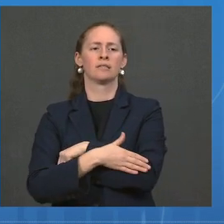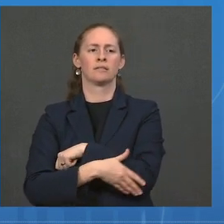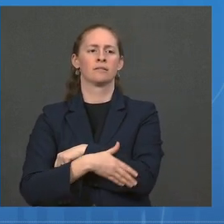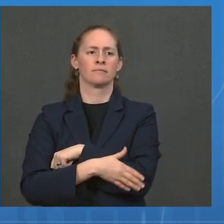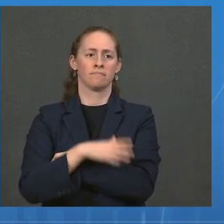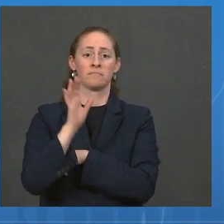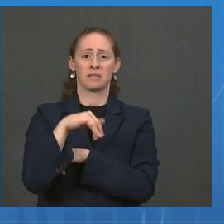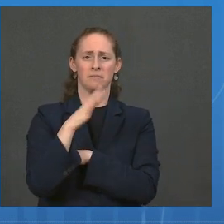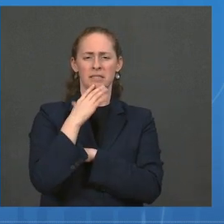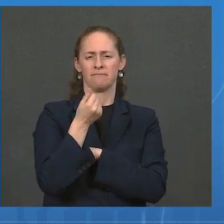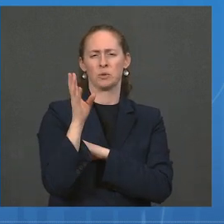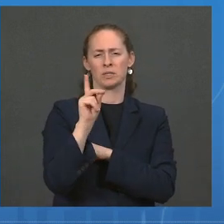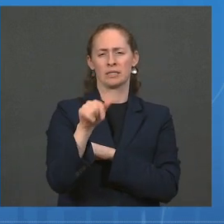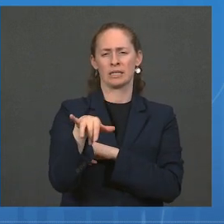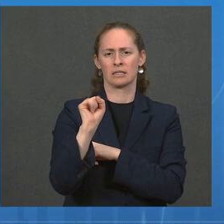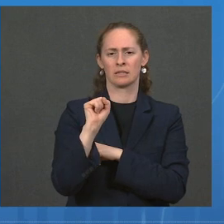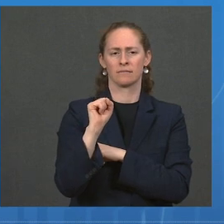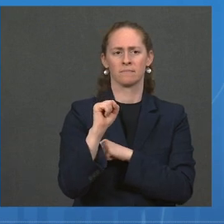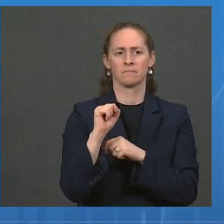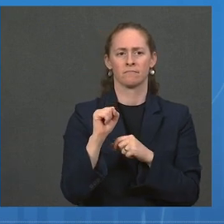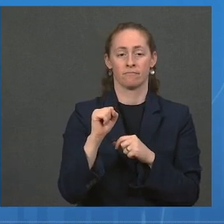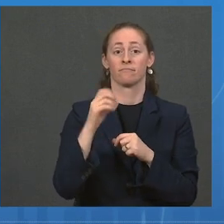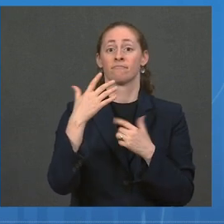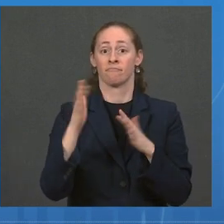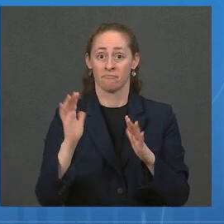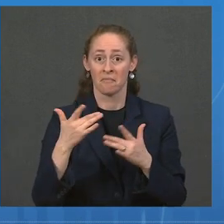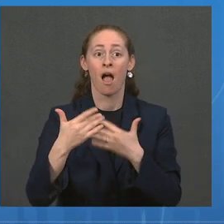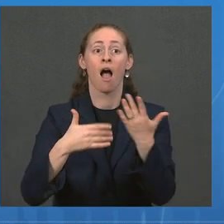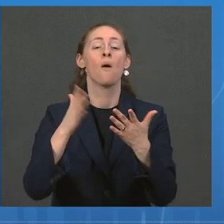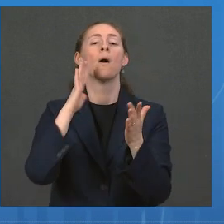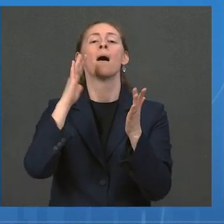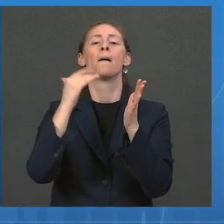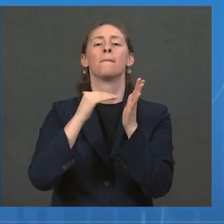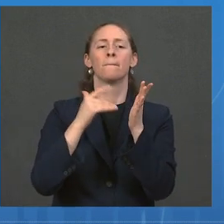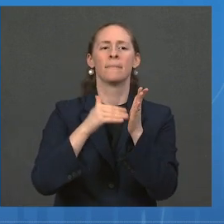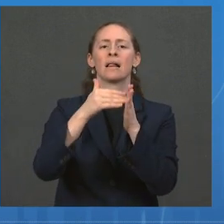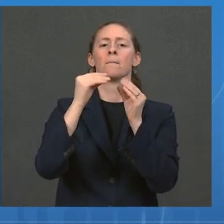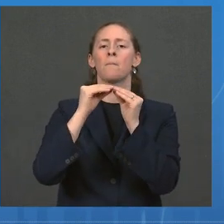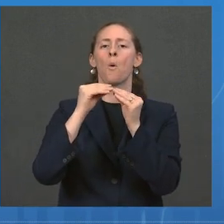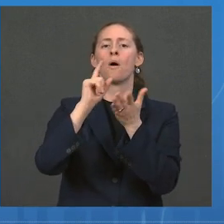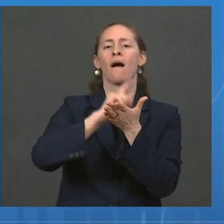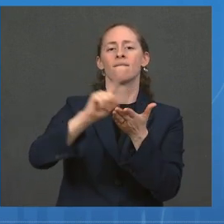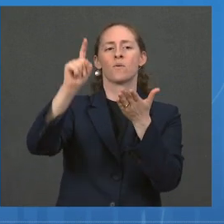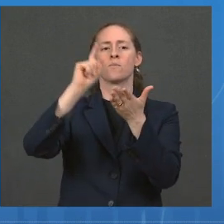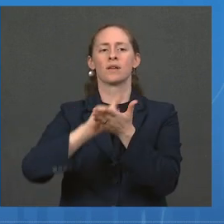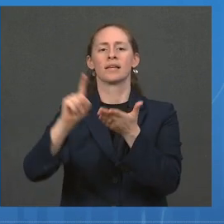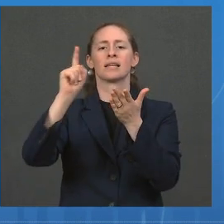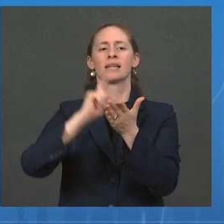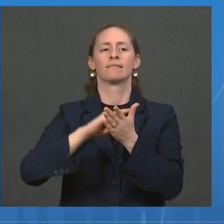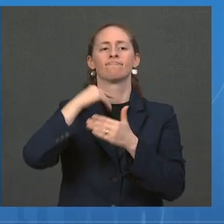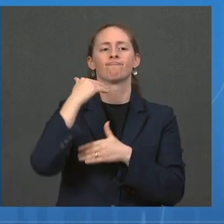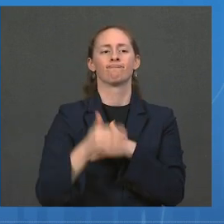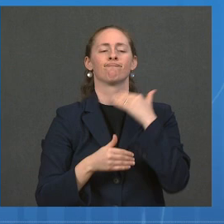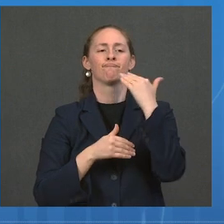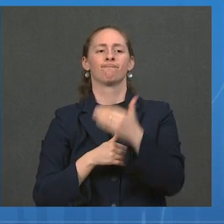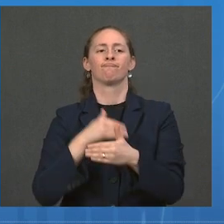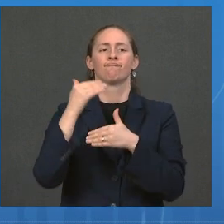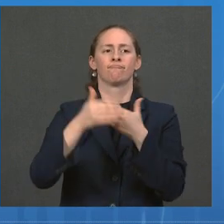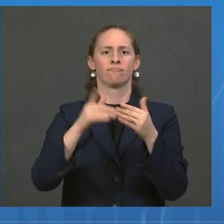with millions more going out each and every week to make sure that we're matching the doses with where they're most needed --